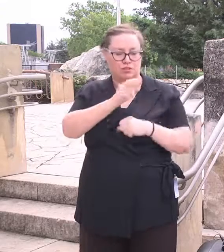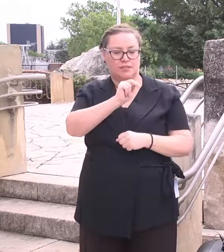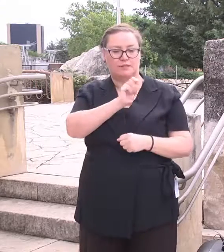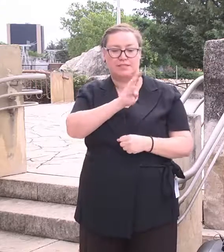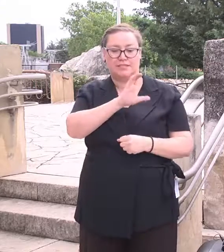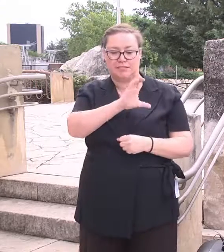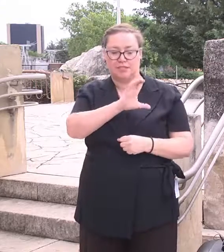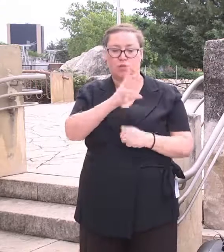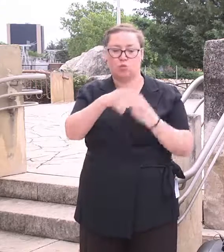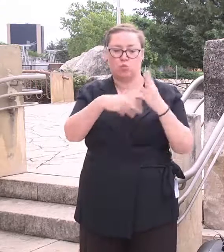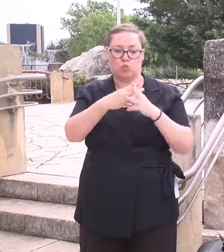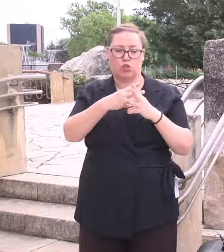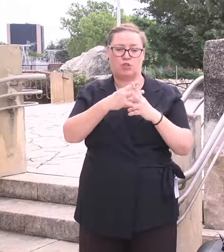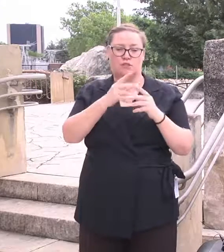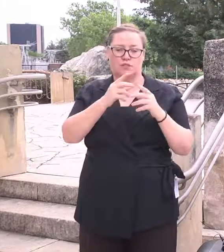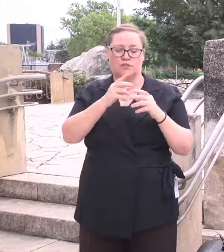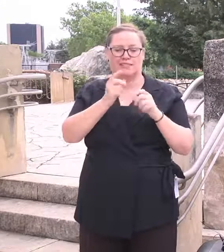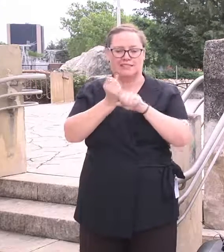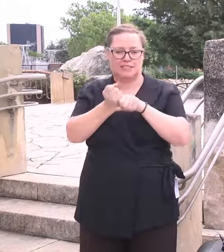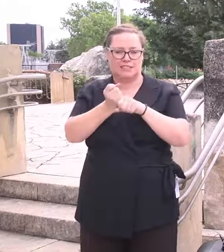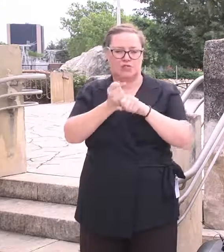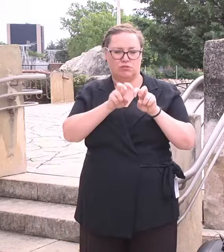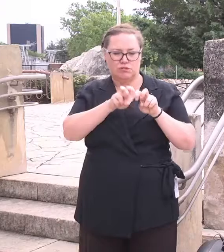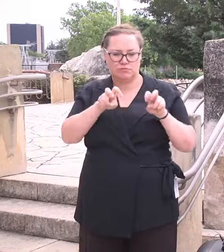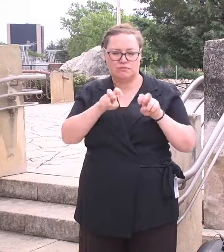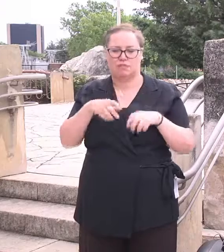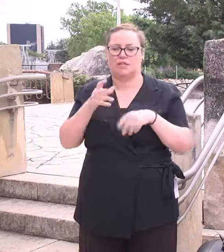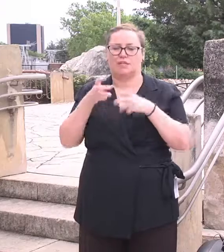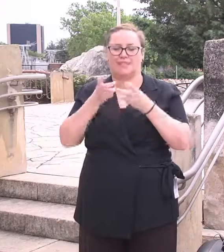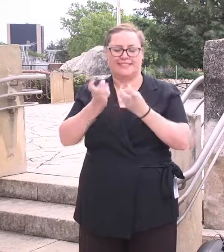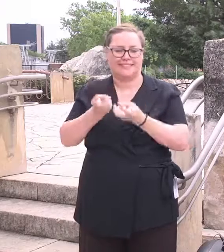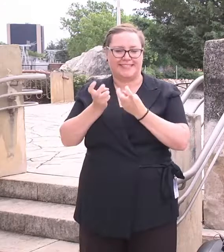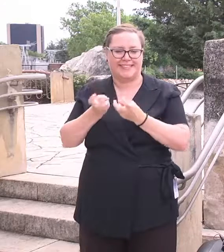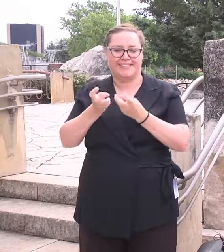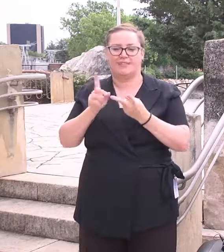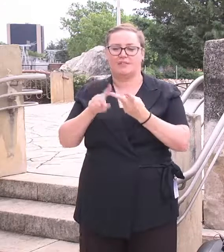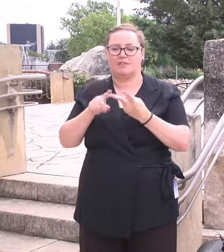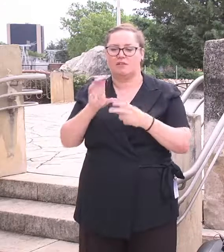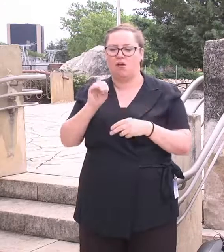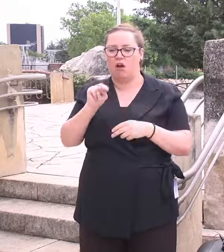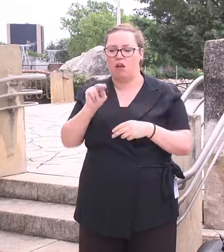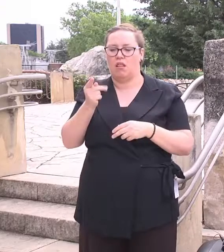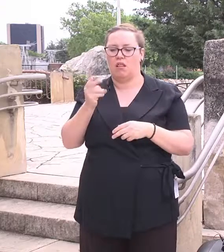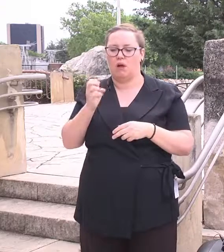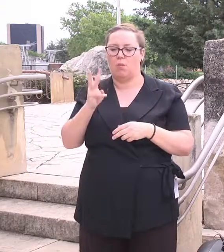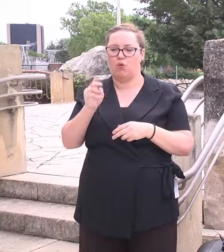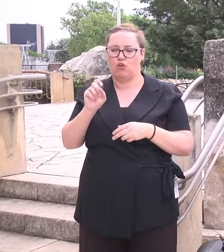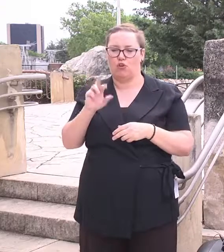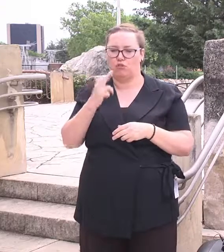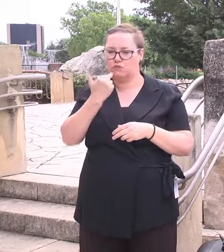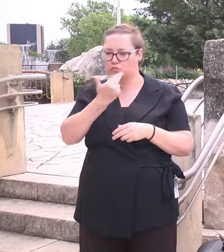Carousel Skate Center on the border Exploration Place the arcade and many many more kids and